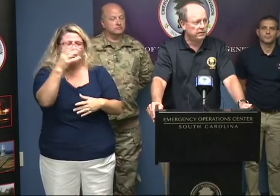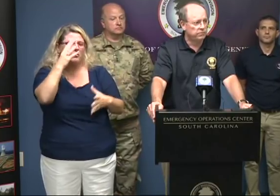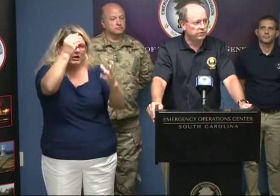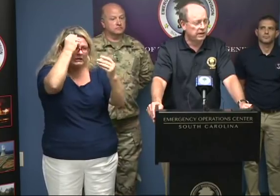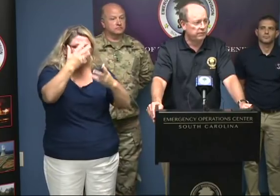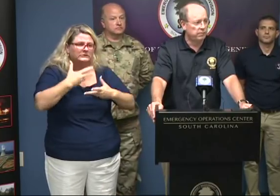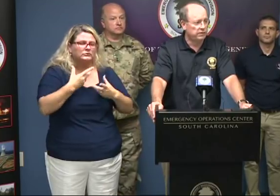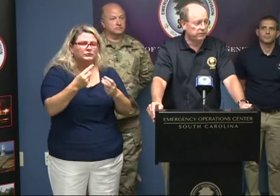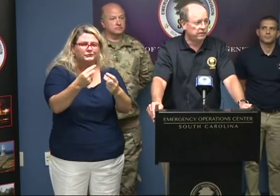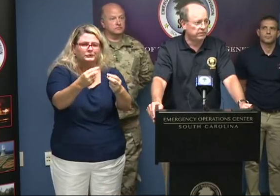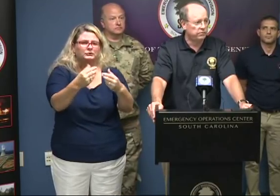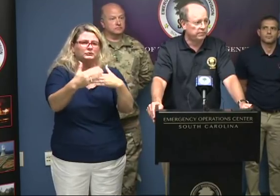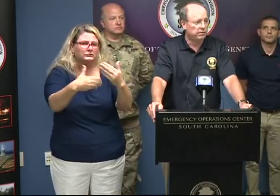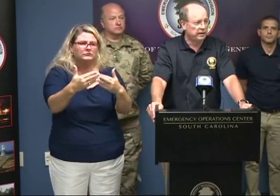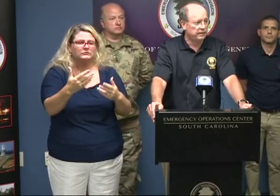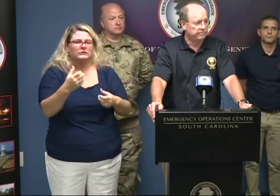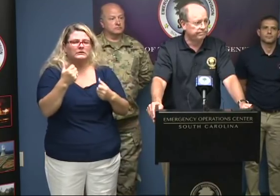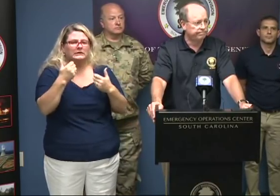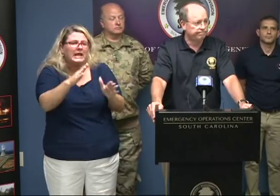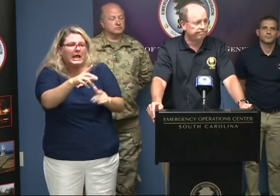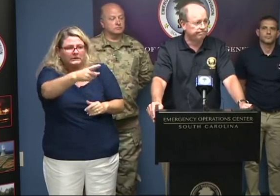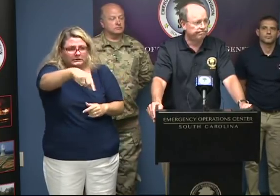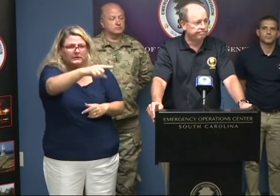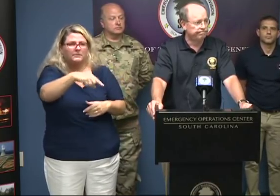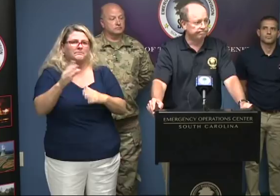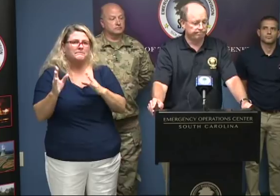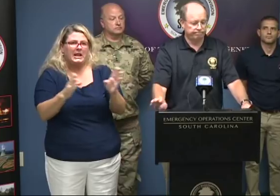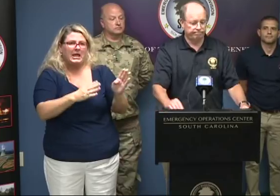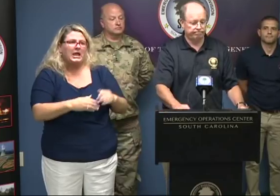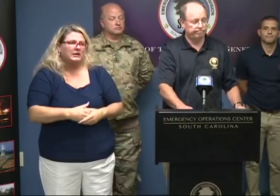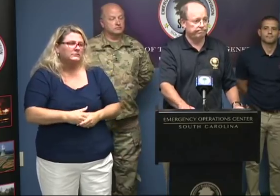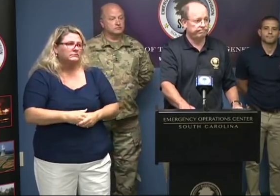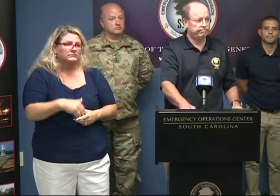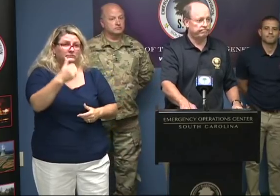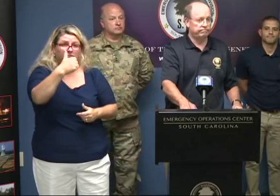And we just have them on the ground to do that planning. [Governor McMaster] More questions?